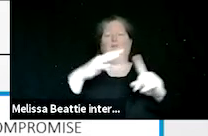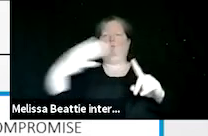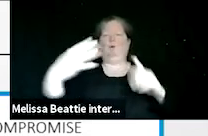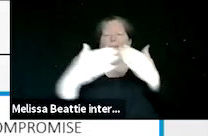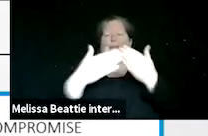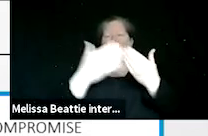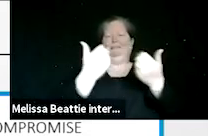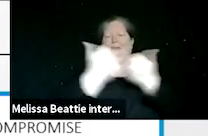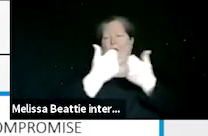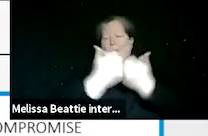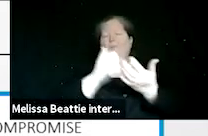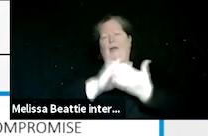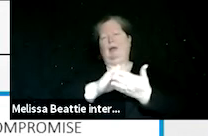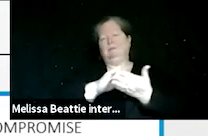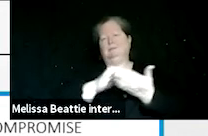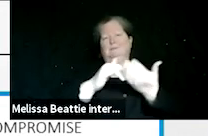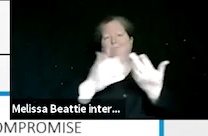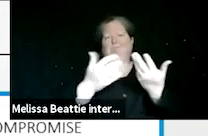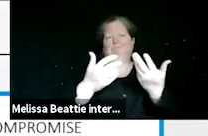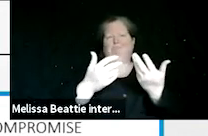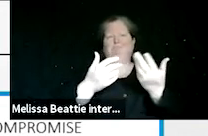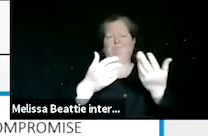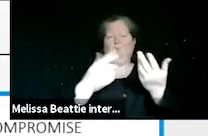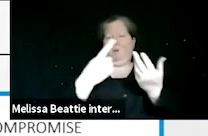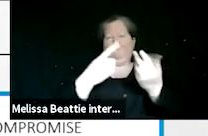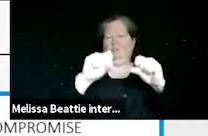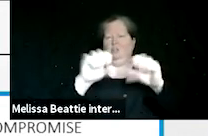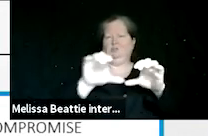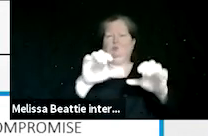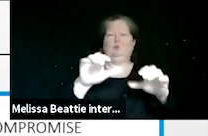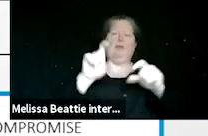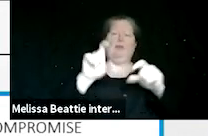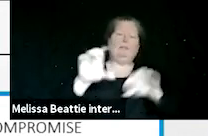Ben Woelk: So they had to go through cryptography decoder encoder online and figure out what the